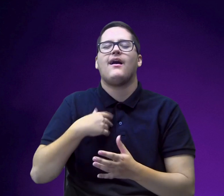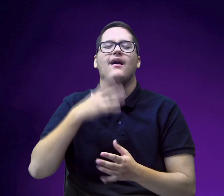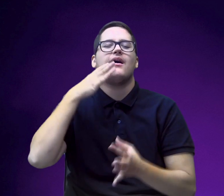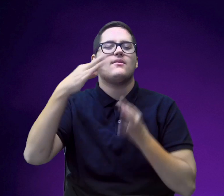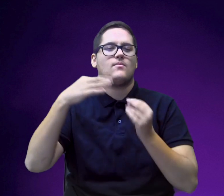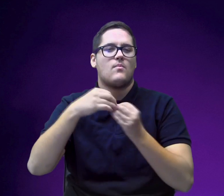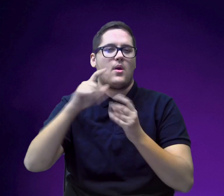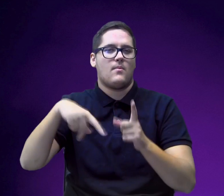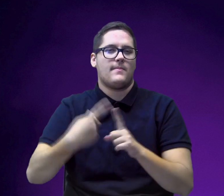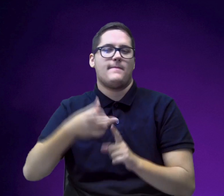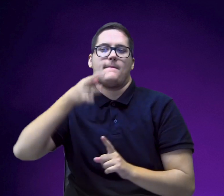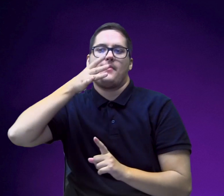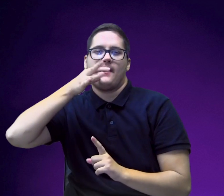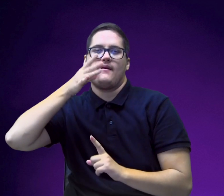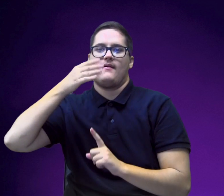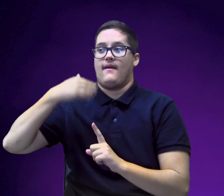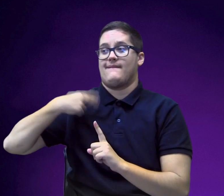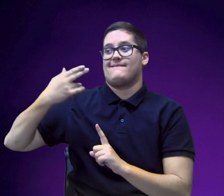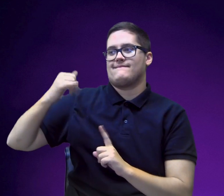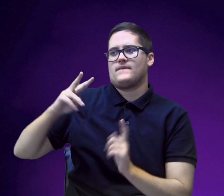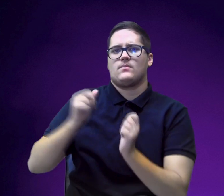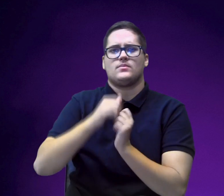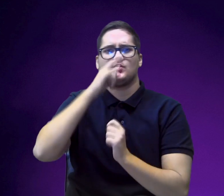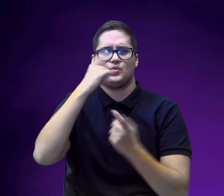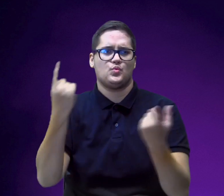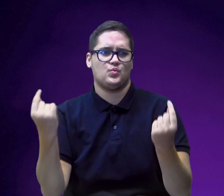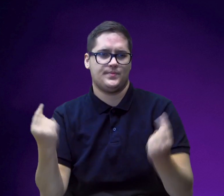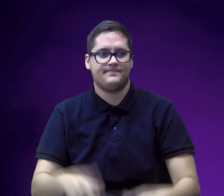I will explain more information about/for HIV mothers and their children in a later video.